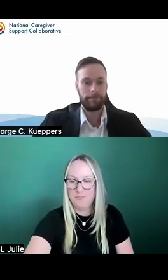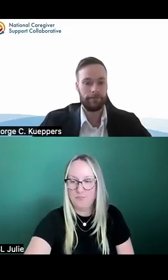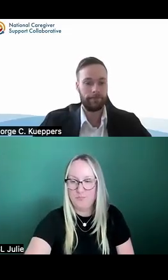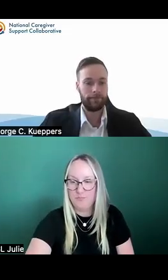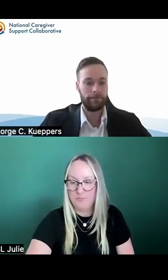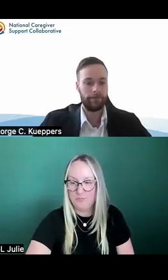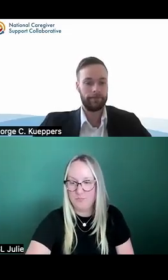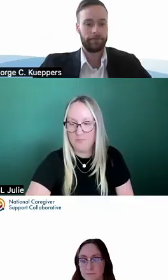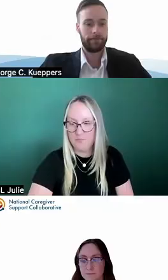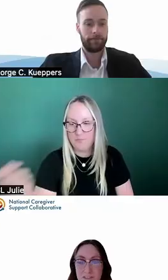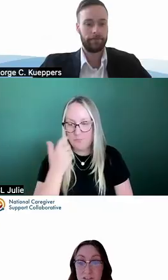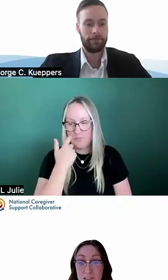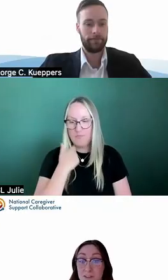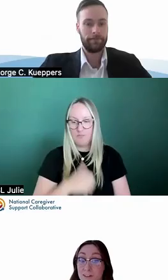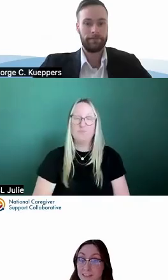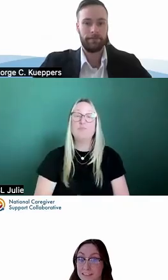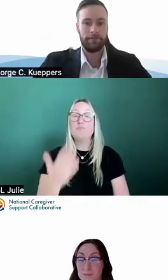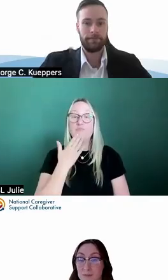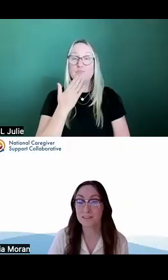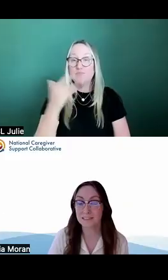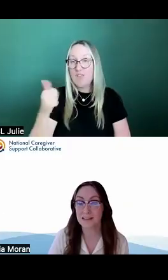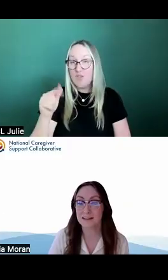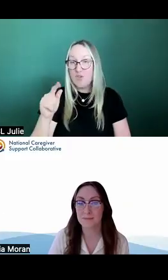Great, thank you so much George. Those are all some really good examples